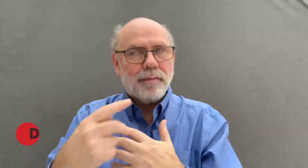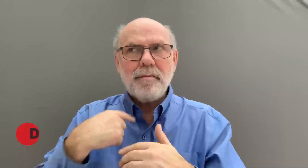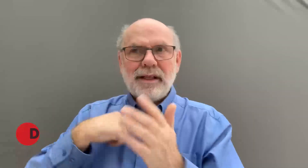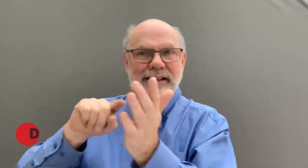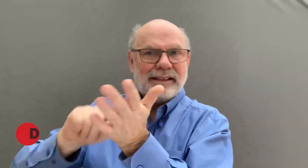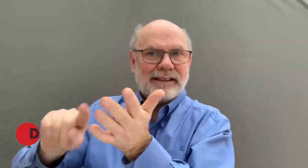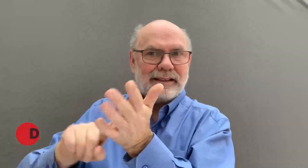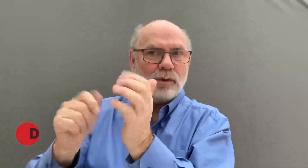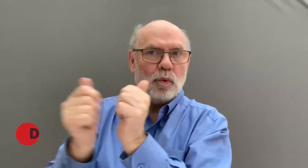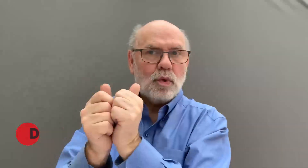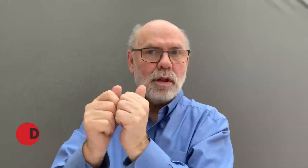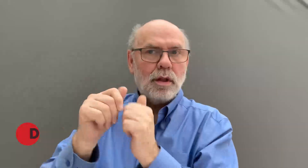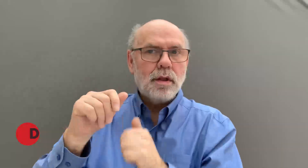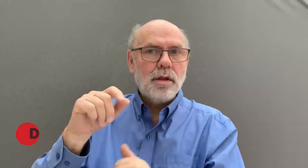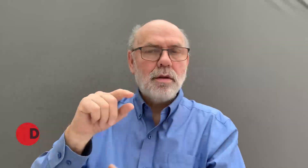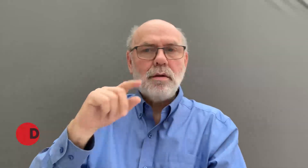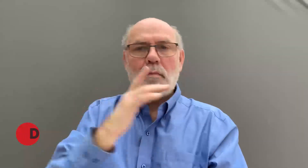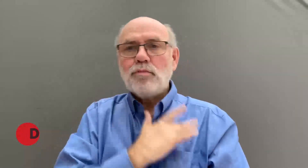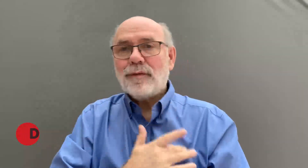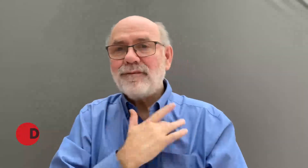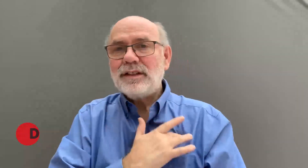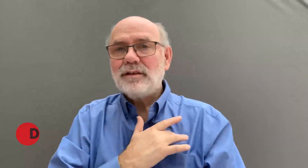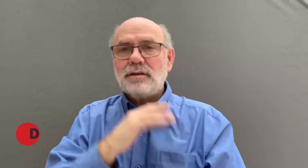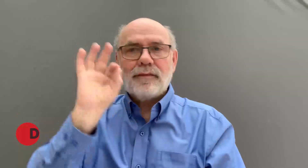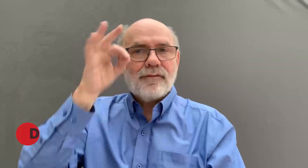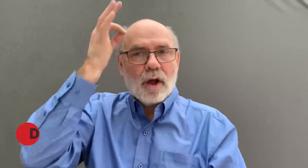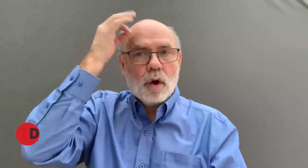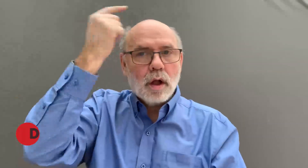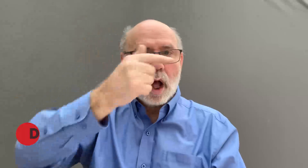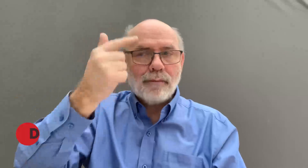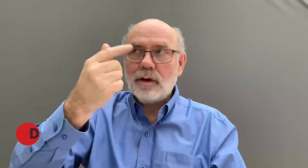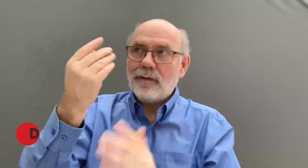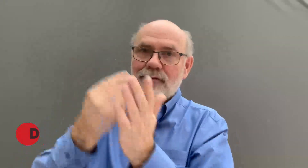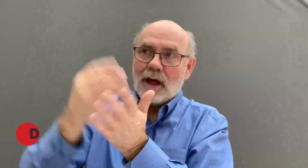research for provincial and federal funding to